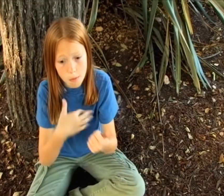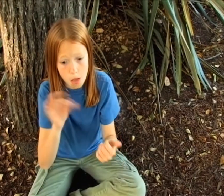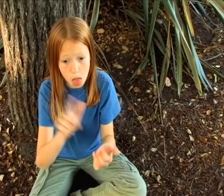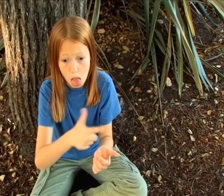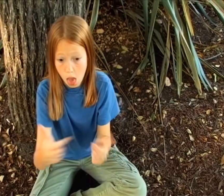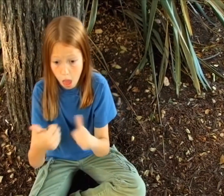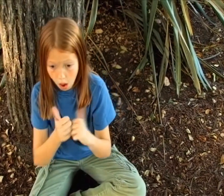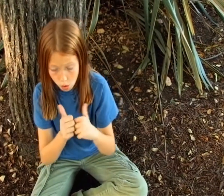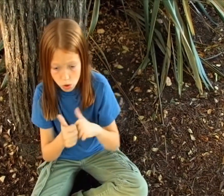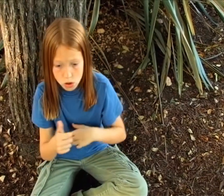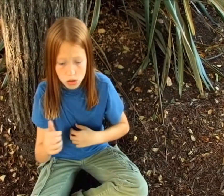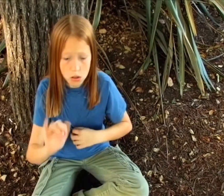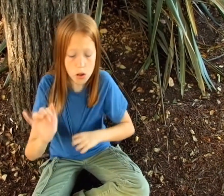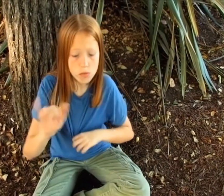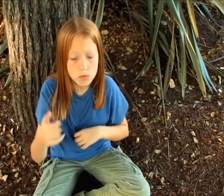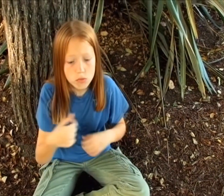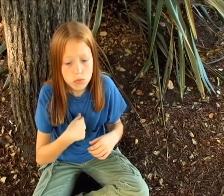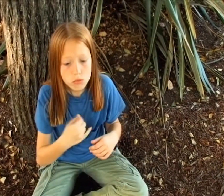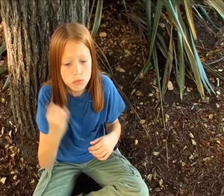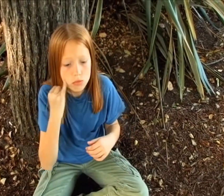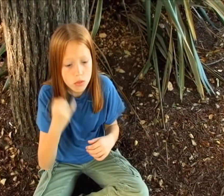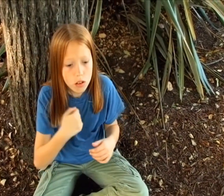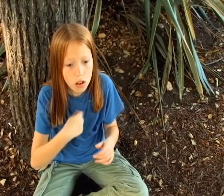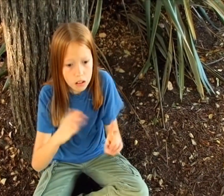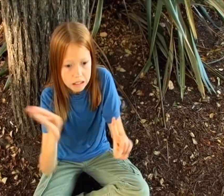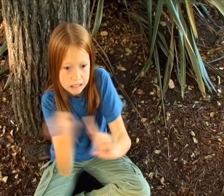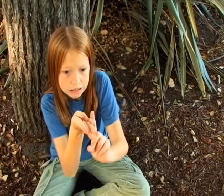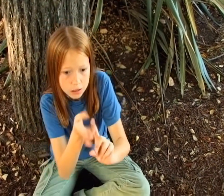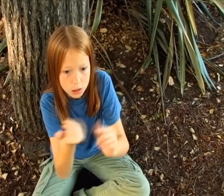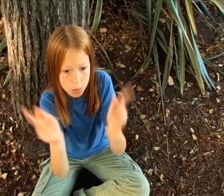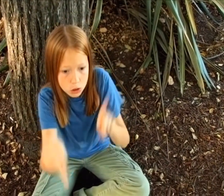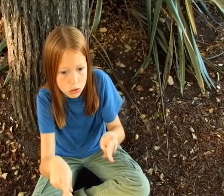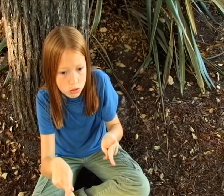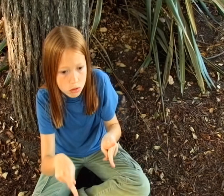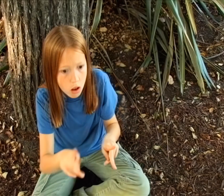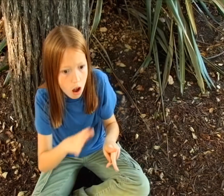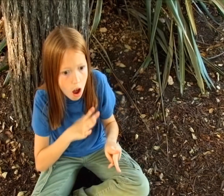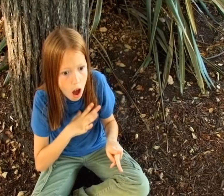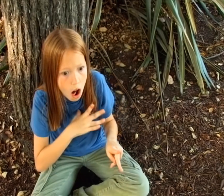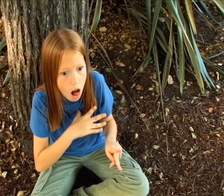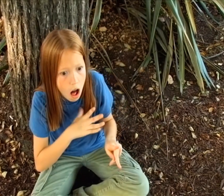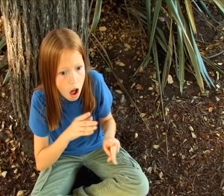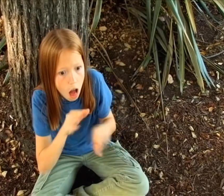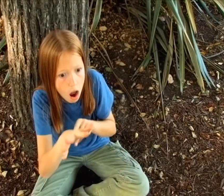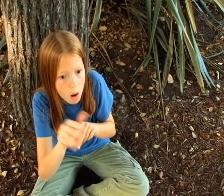HOW DO MY CHOICES INFLUENCE OTHER PEOPLE? WELL, I START OUT CONVINCING ONE PERSON